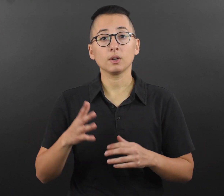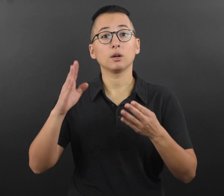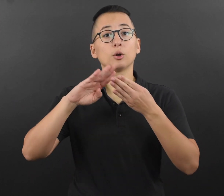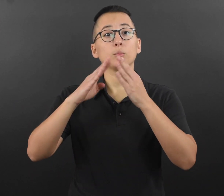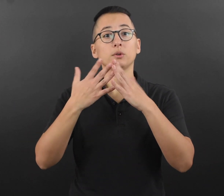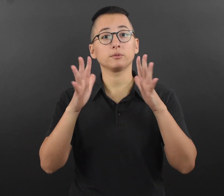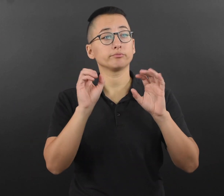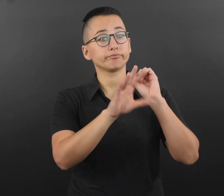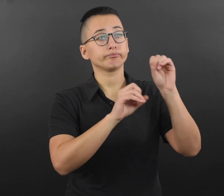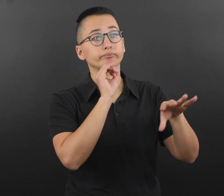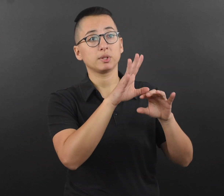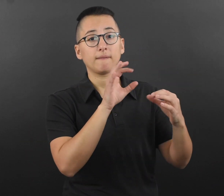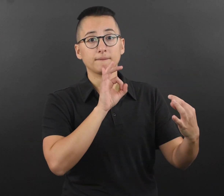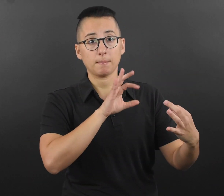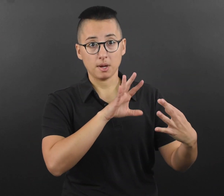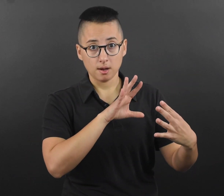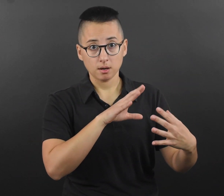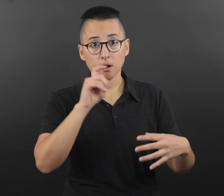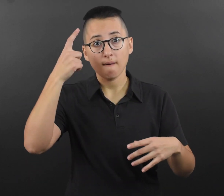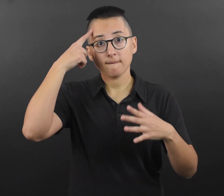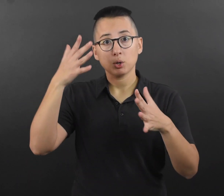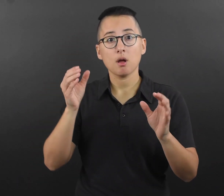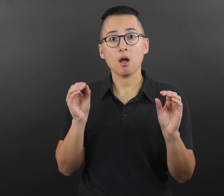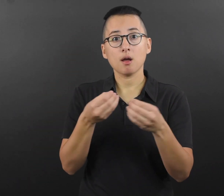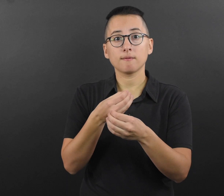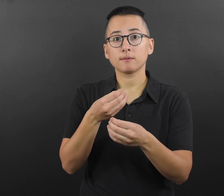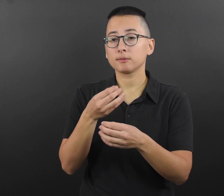In response to community feedback, the provider network the